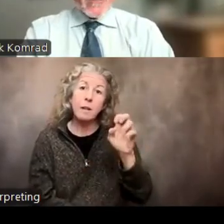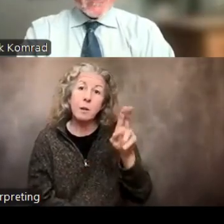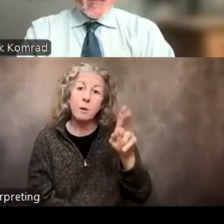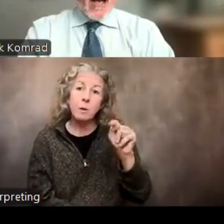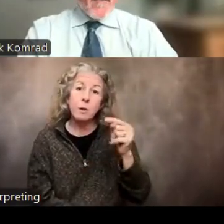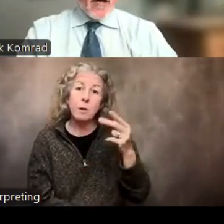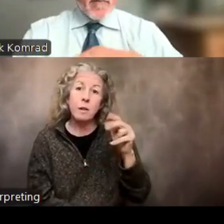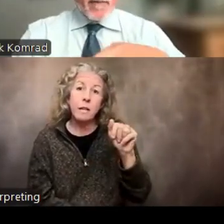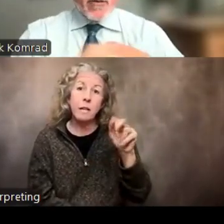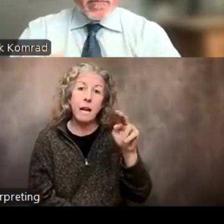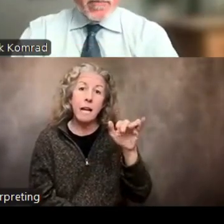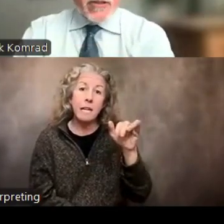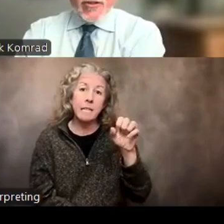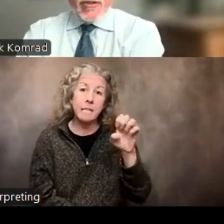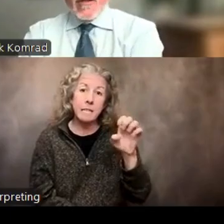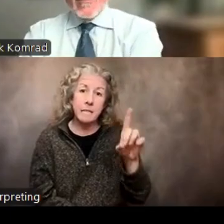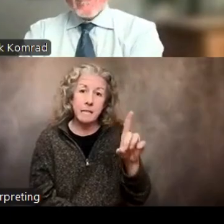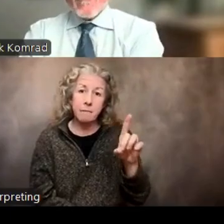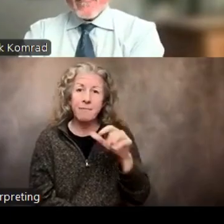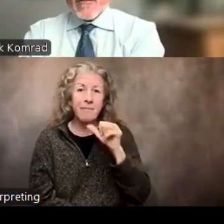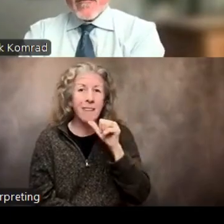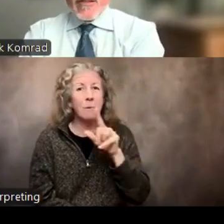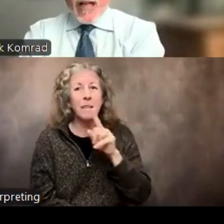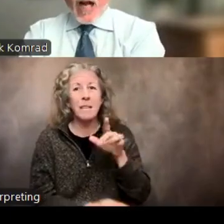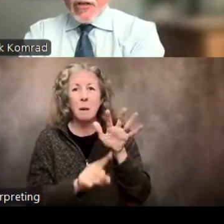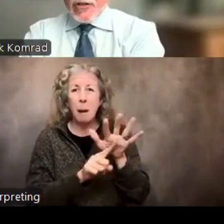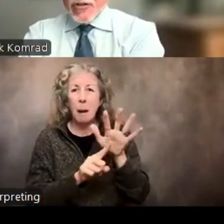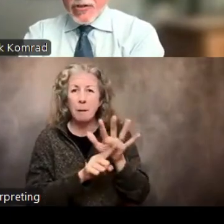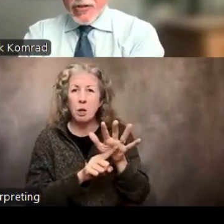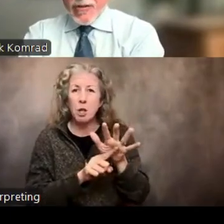it's not a very popular procedure for doctors to do,